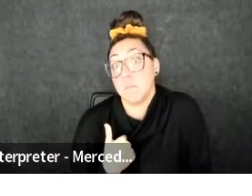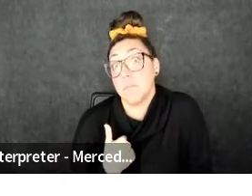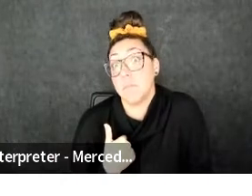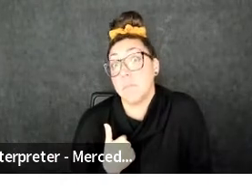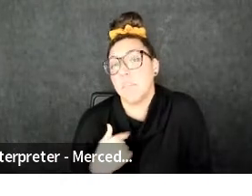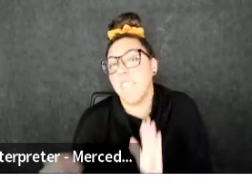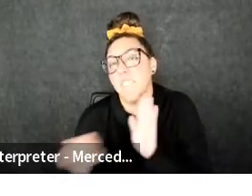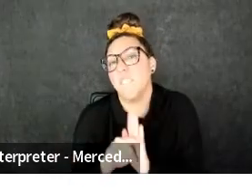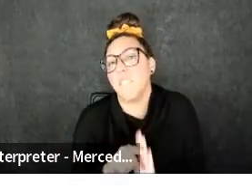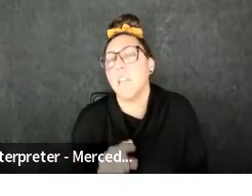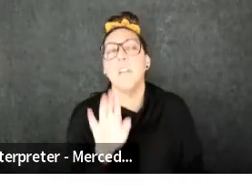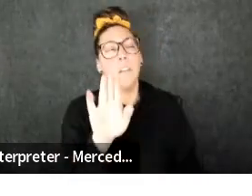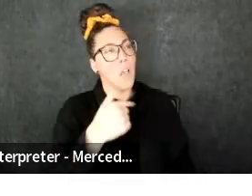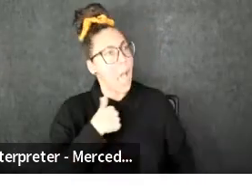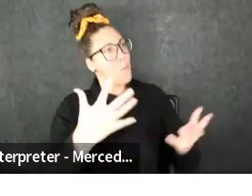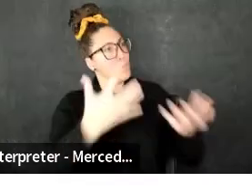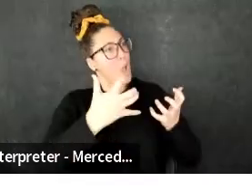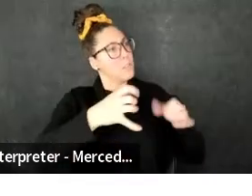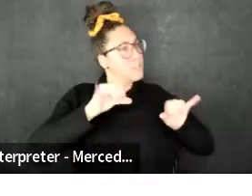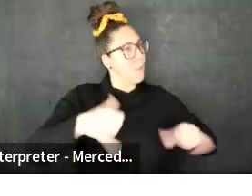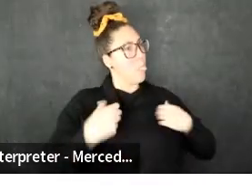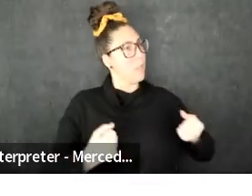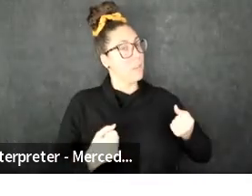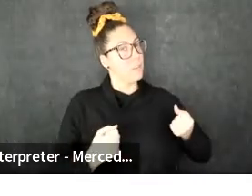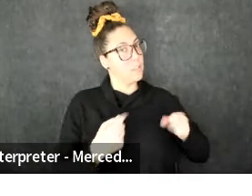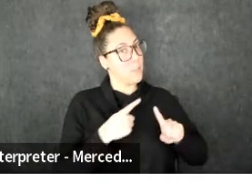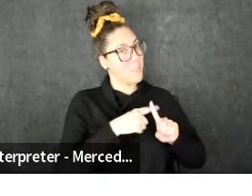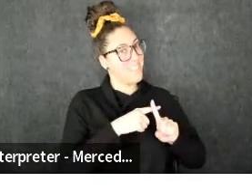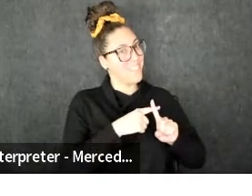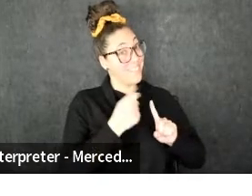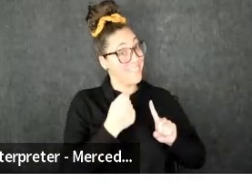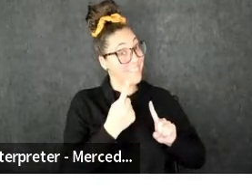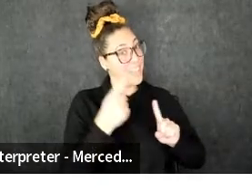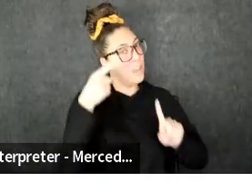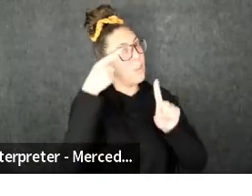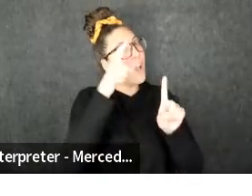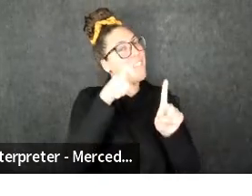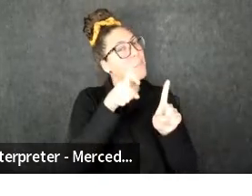I want to stay healthy. In a positive. So you're framing your goals in a positive sort of way.